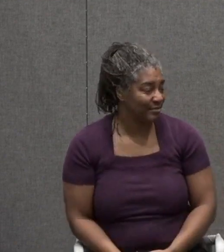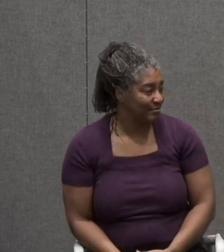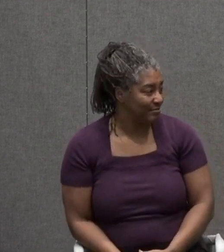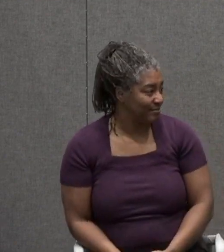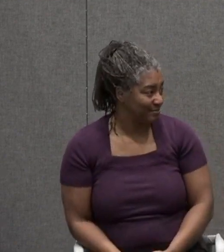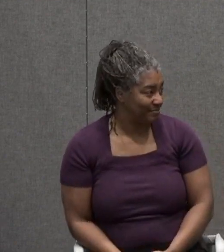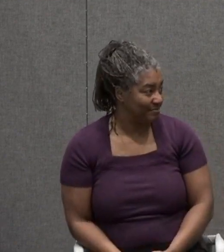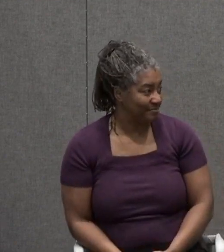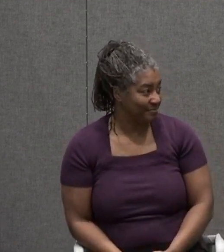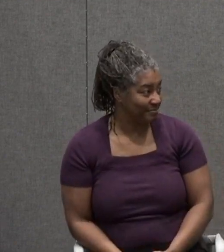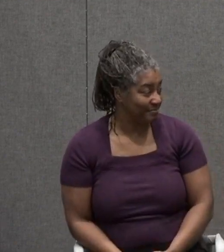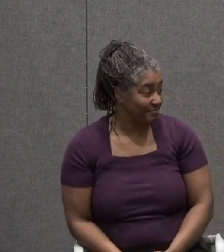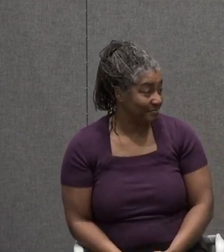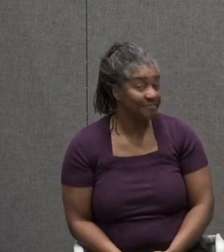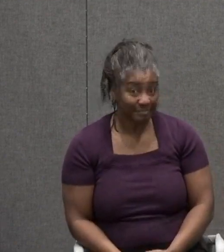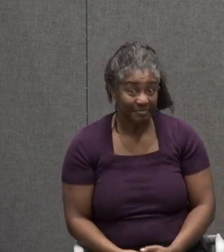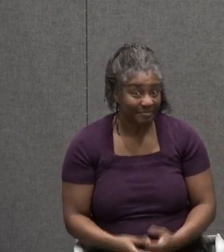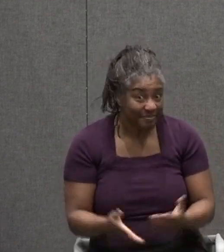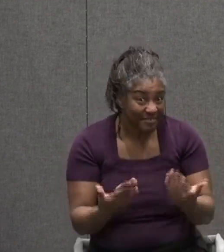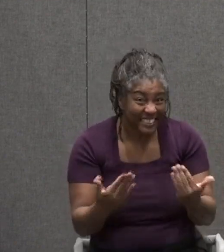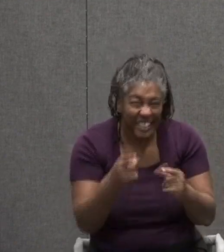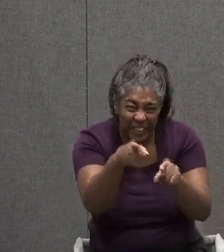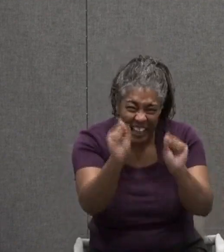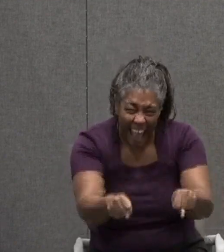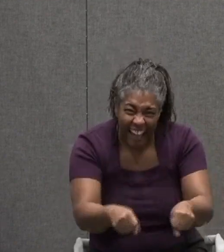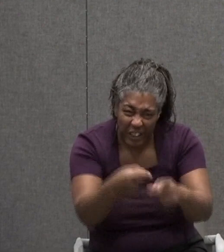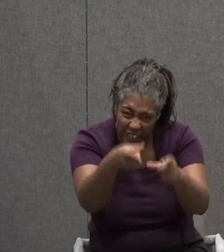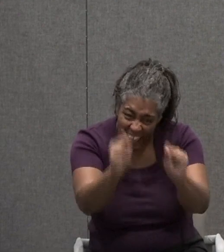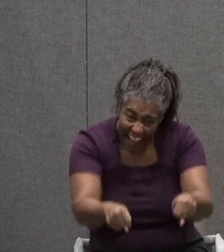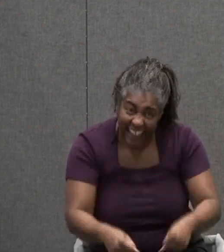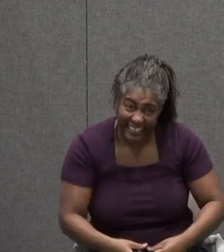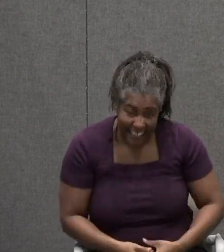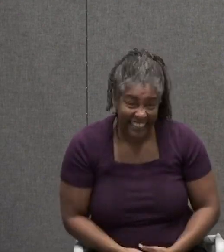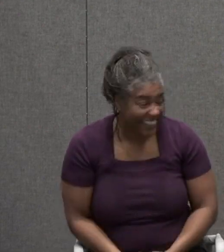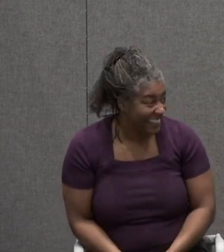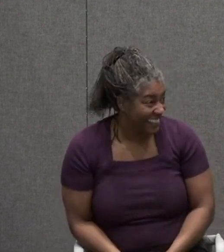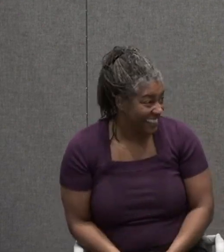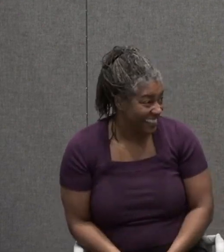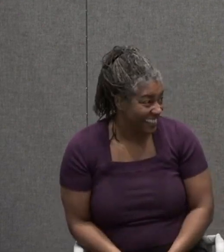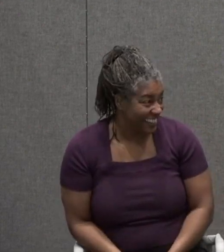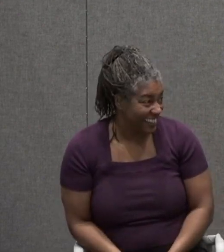Come on, you can do it, you can do it. I know you can do it. This is called behind the hustle. Can you see why?